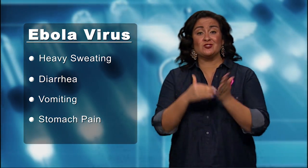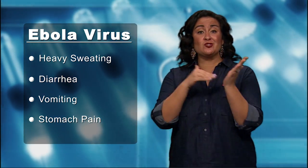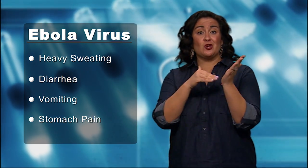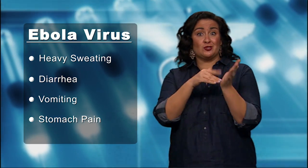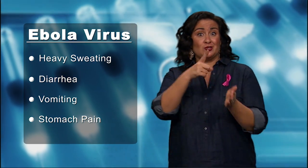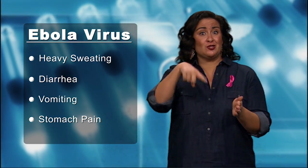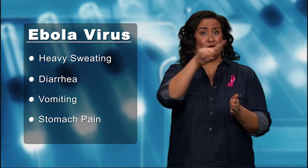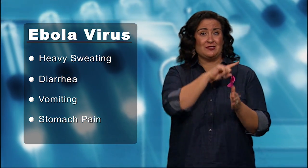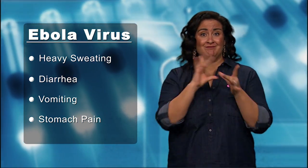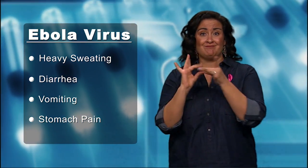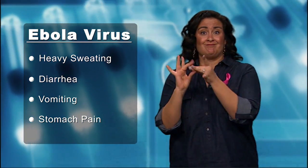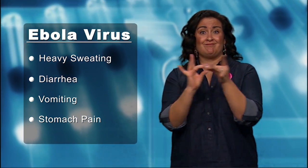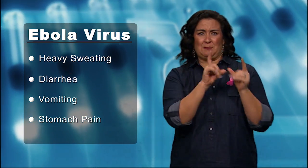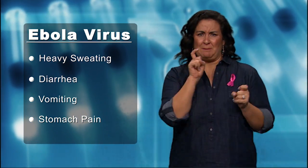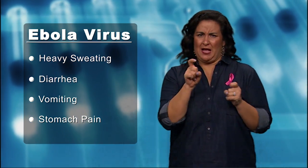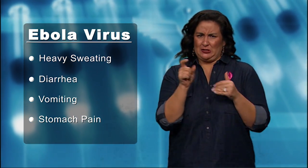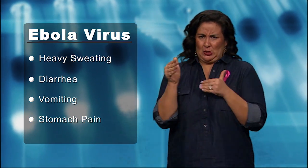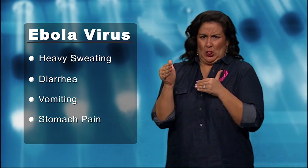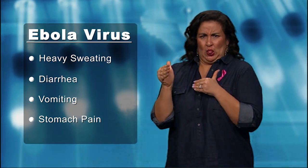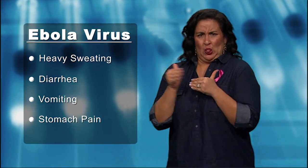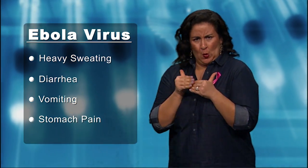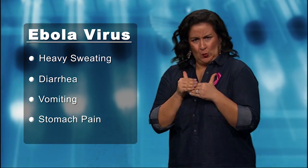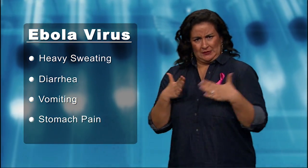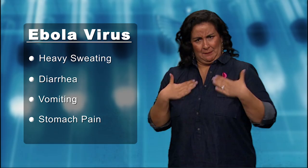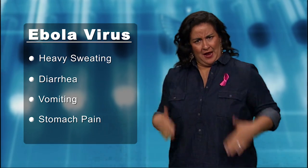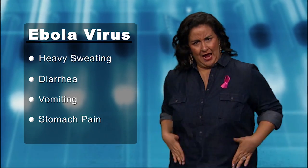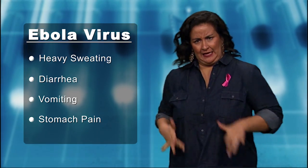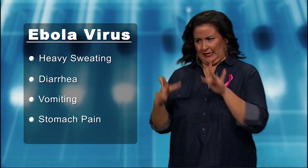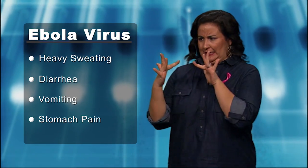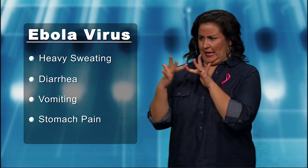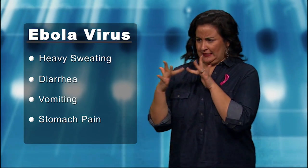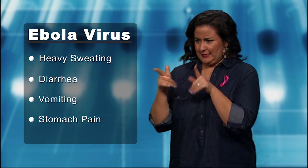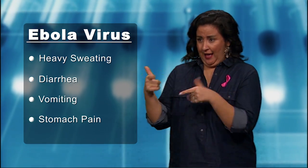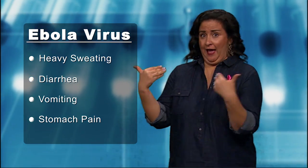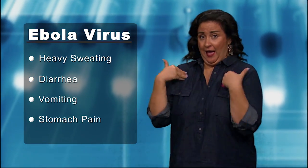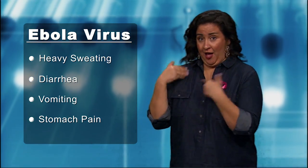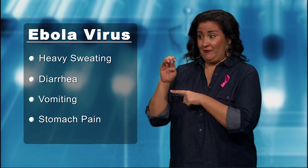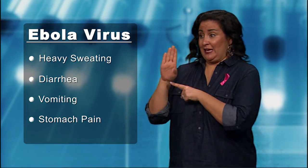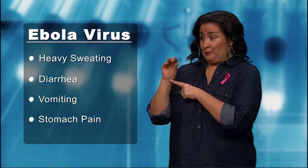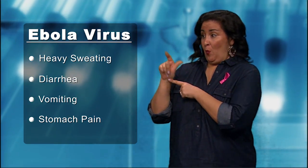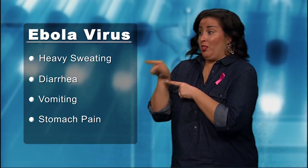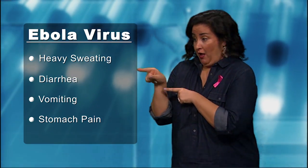Doctors say you have to be in very close contact with someone who has the Ebola virus in order